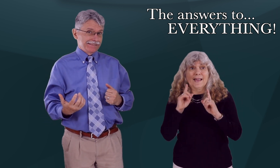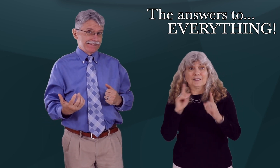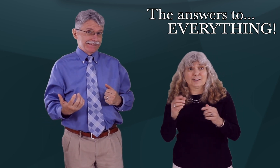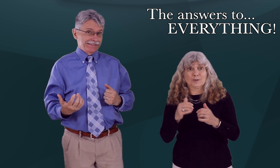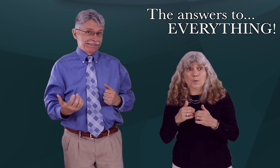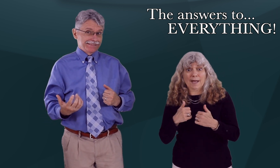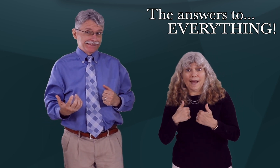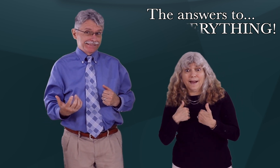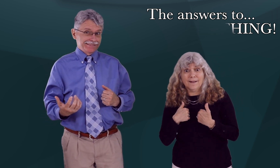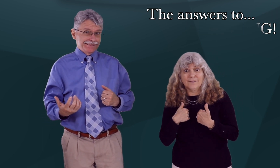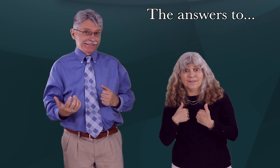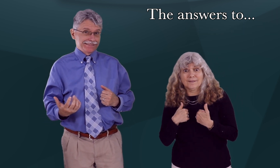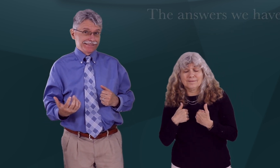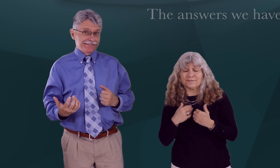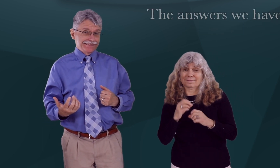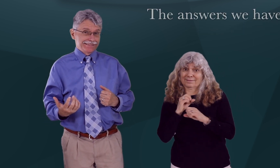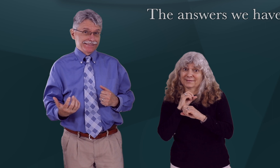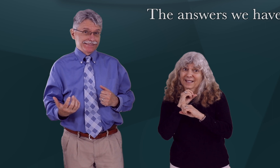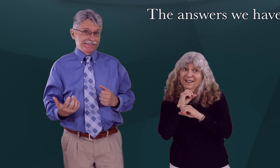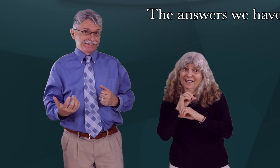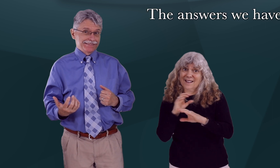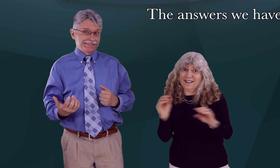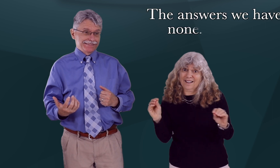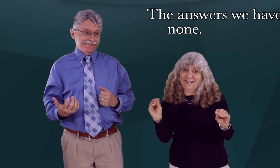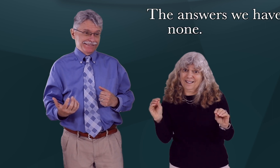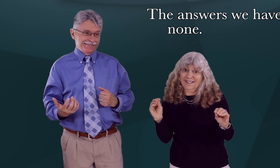And the answers that we have are -- none.